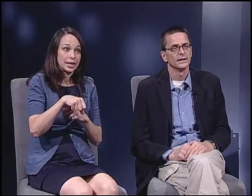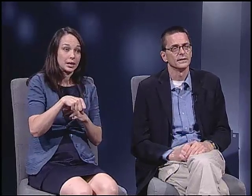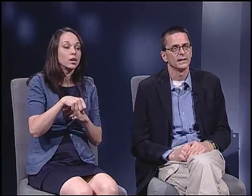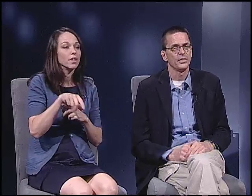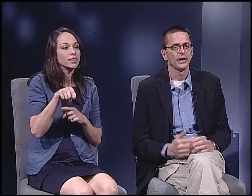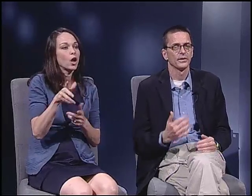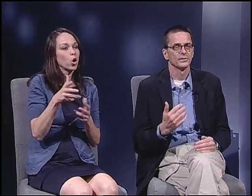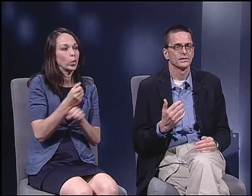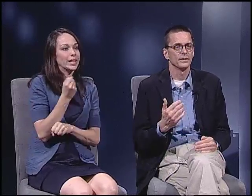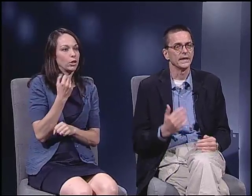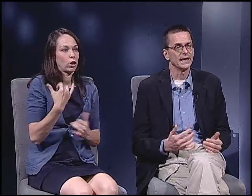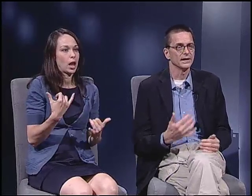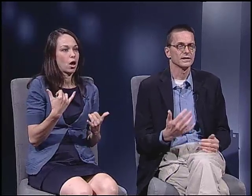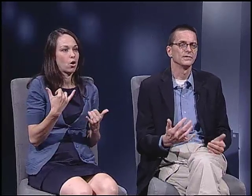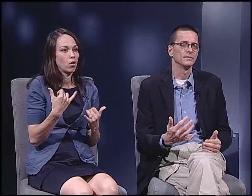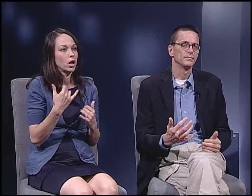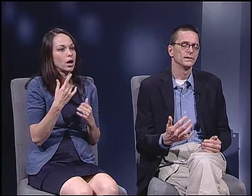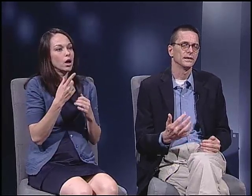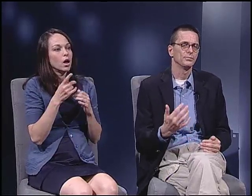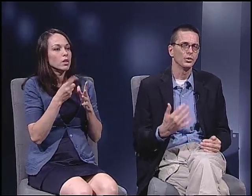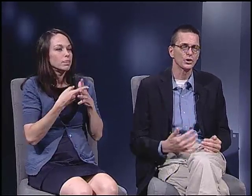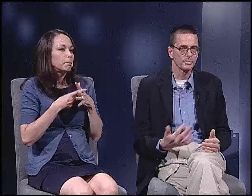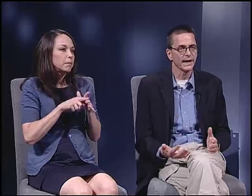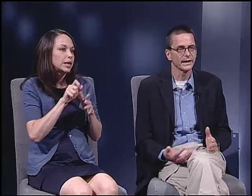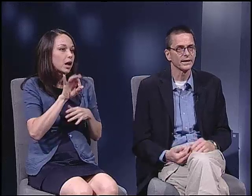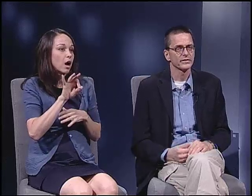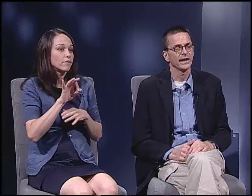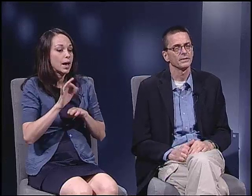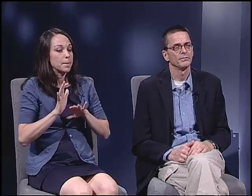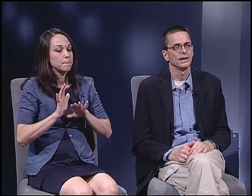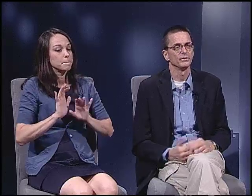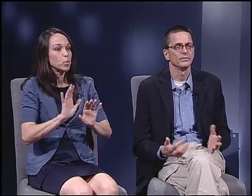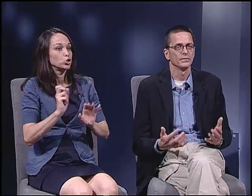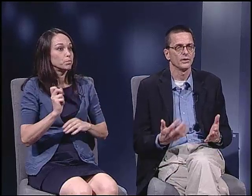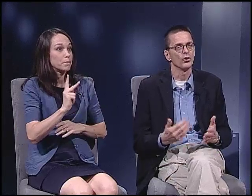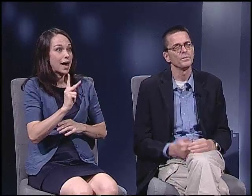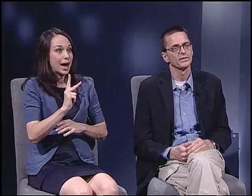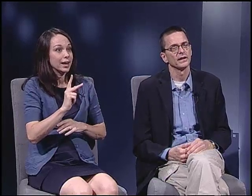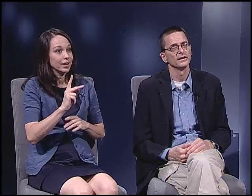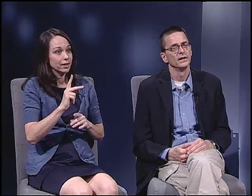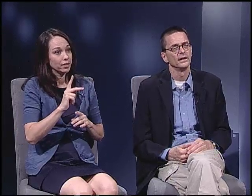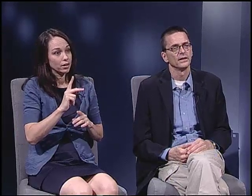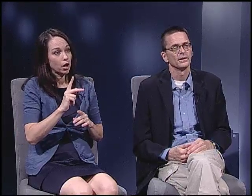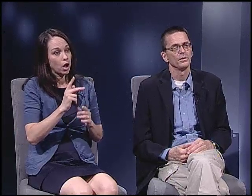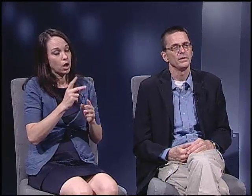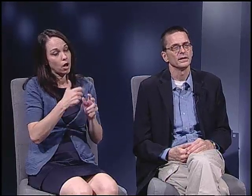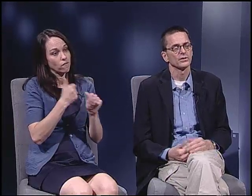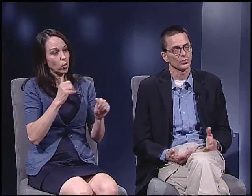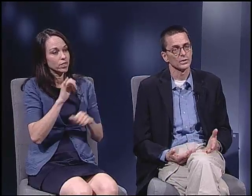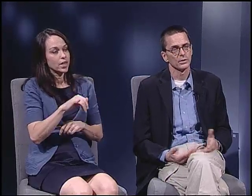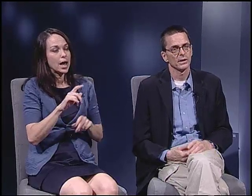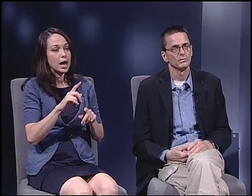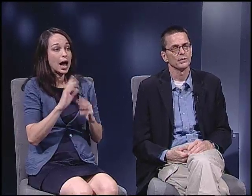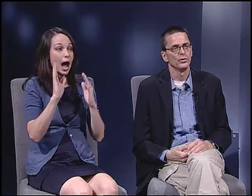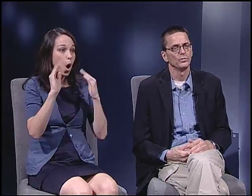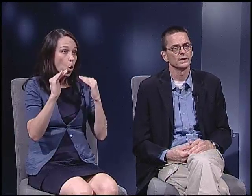I think there is the beginning of a push back against that. My own hope is that it will be a stronger public movement